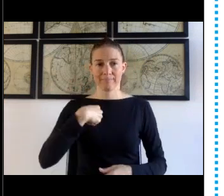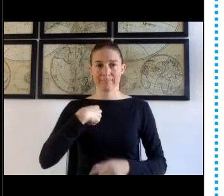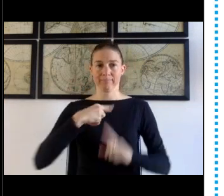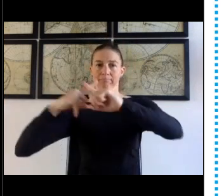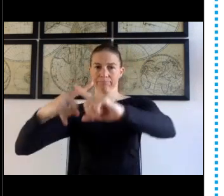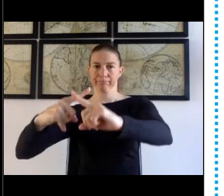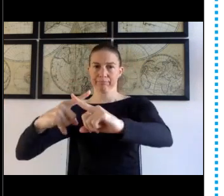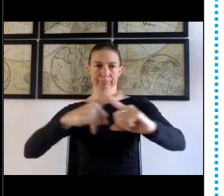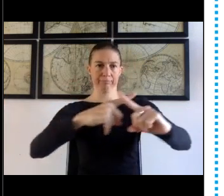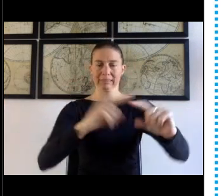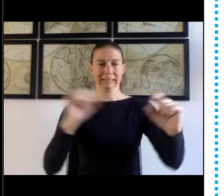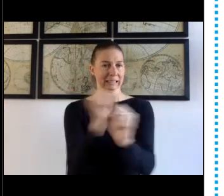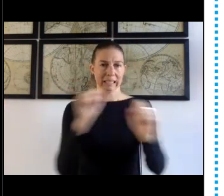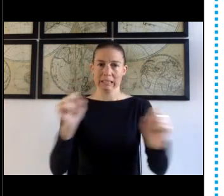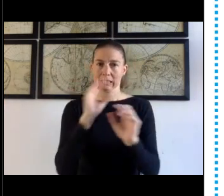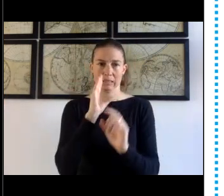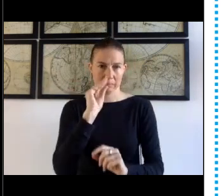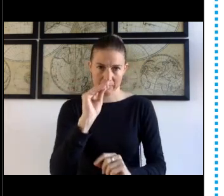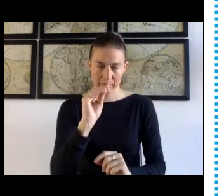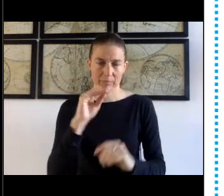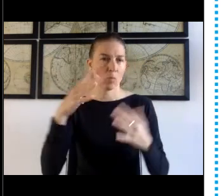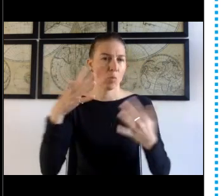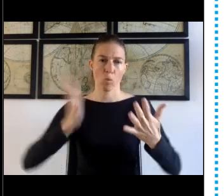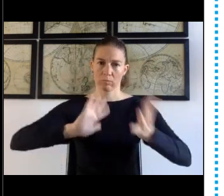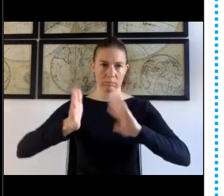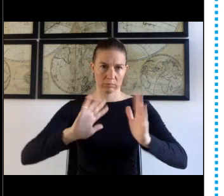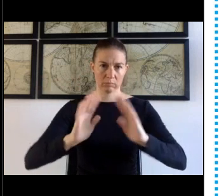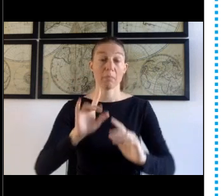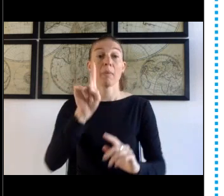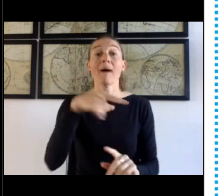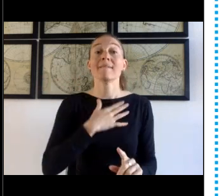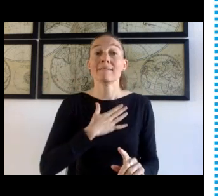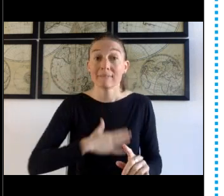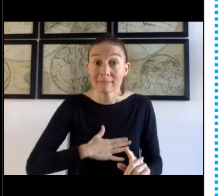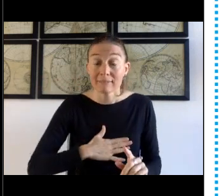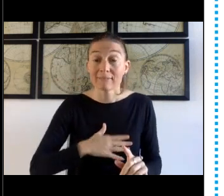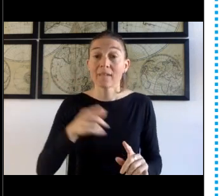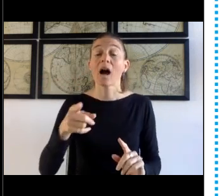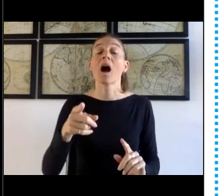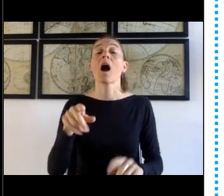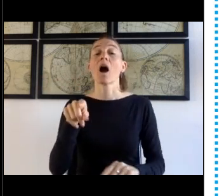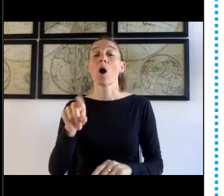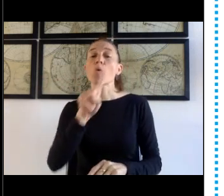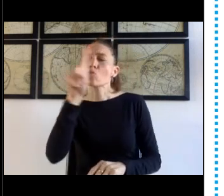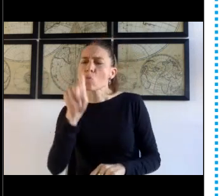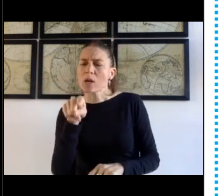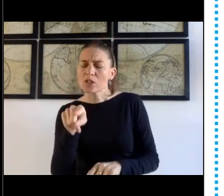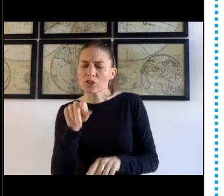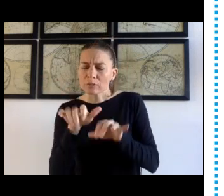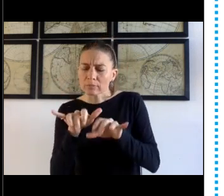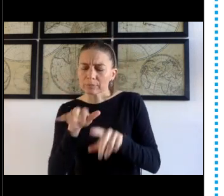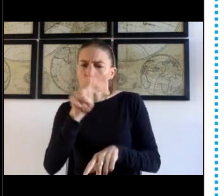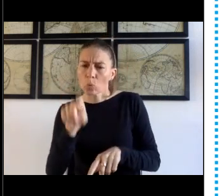We'll take them through the question box on the right. You can write your questions any time. We'll take note at the end.